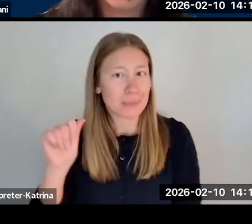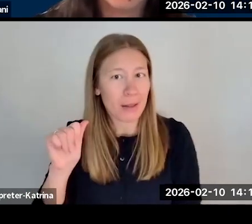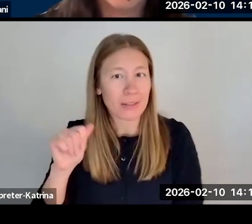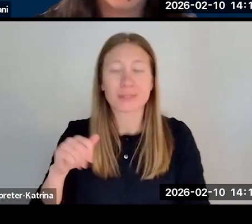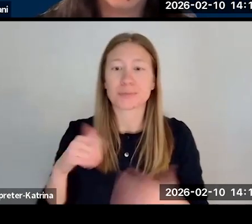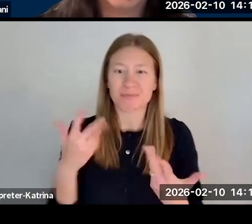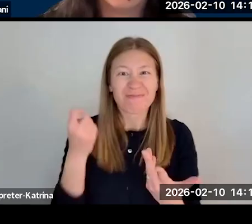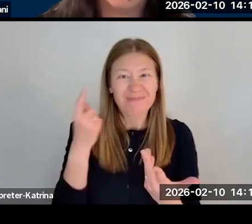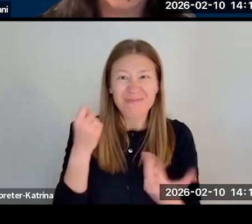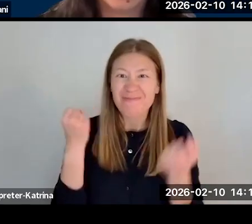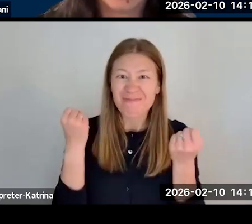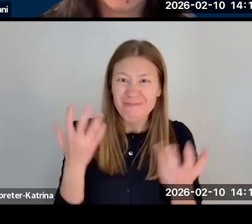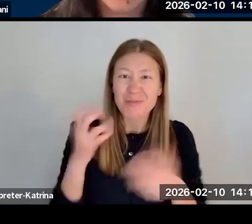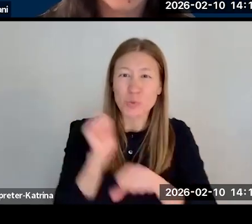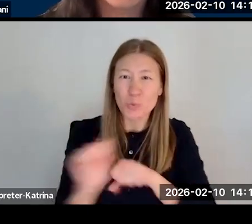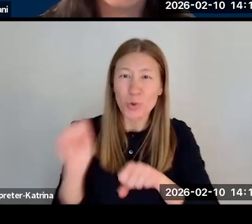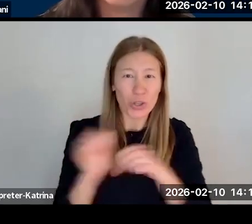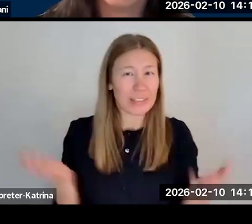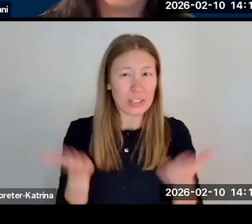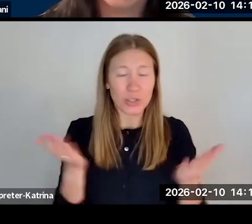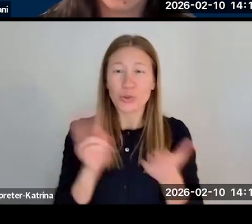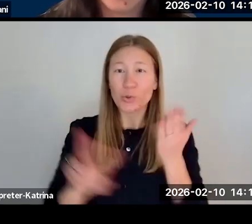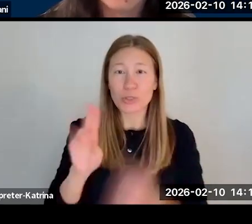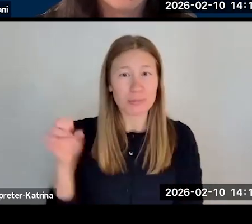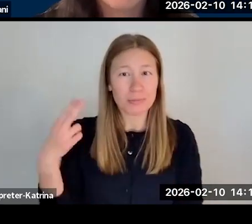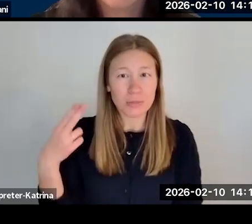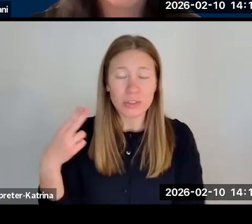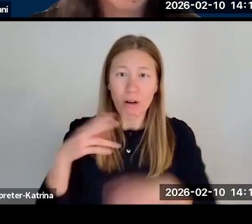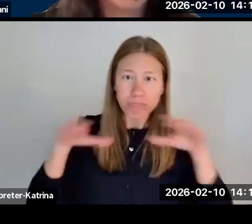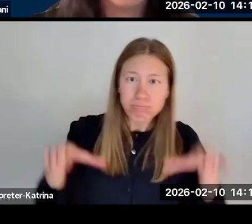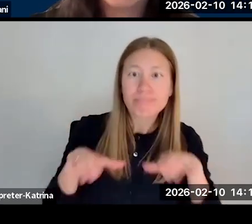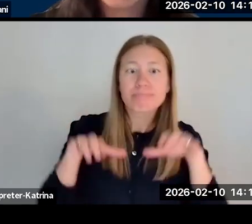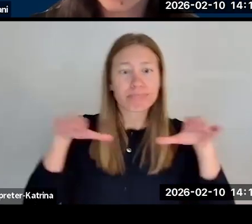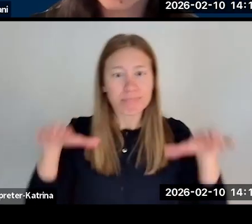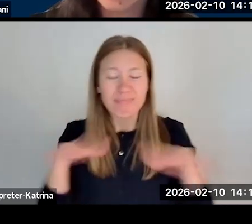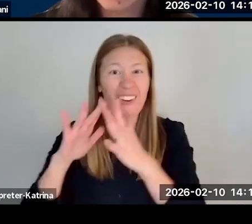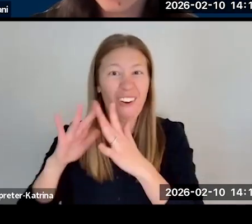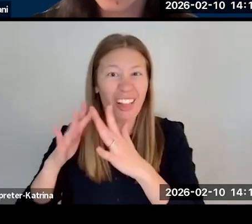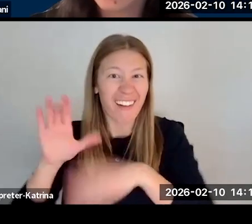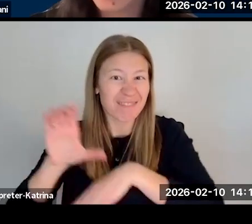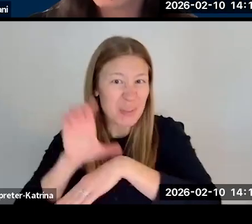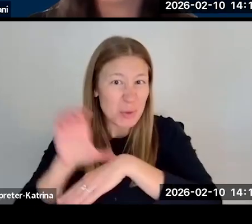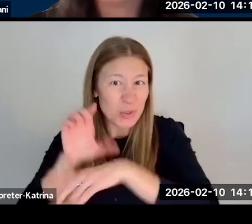that we do here at this university is conducted online, digital accessibility applies